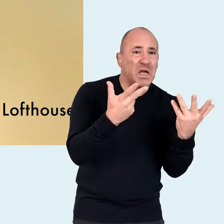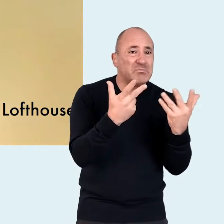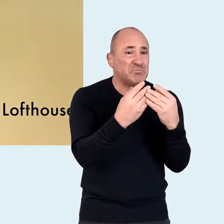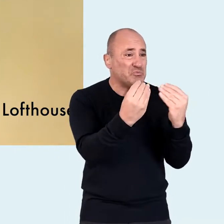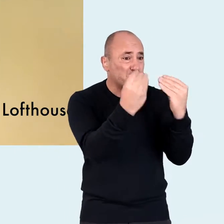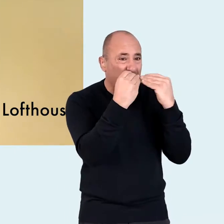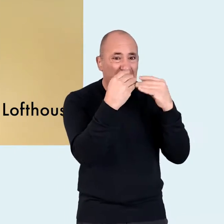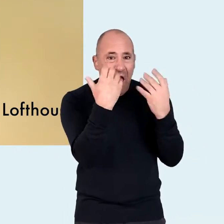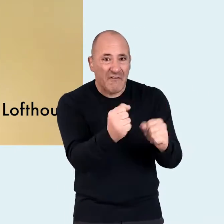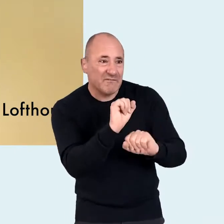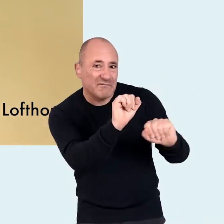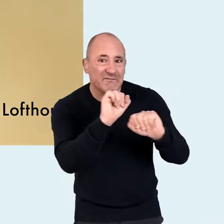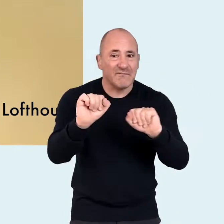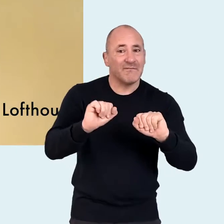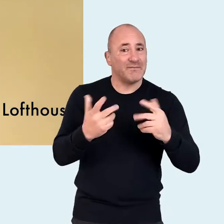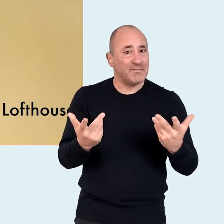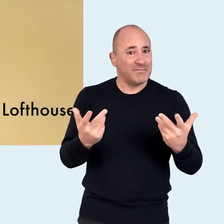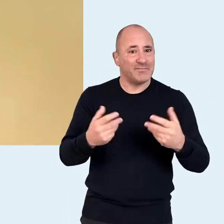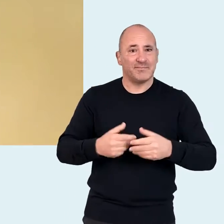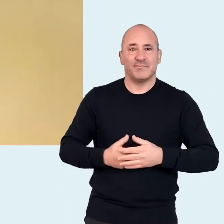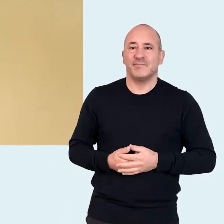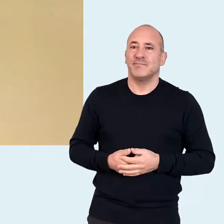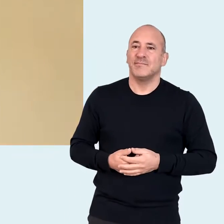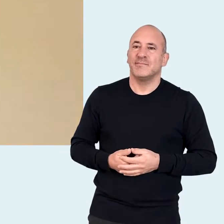opportunities currently available.